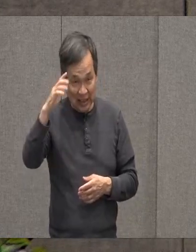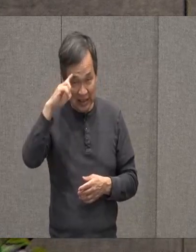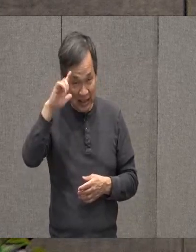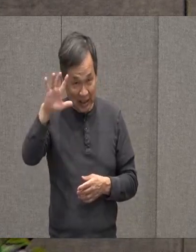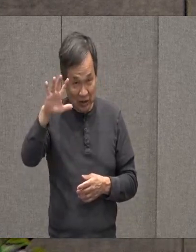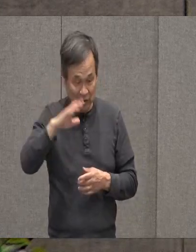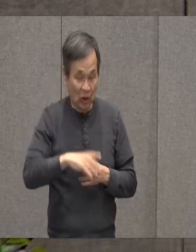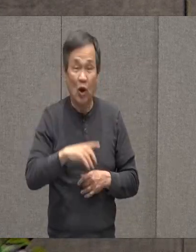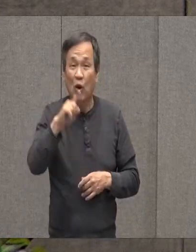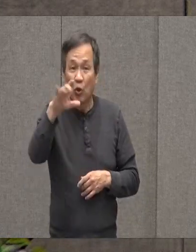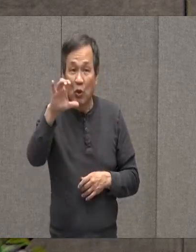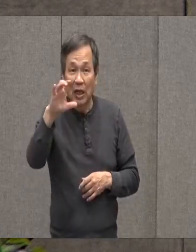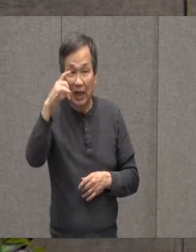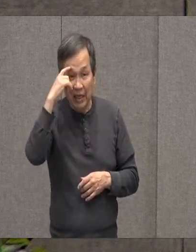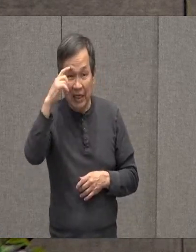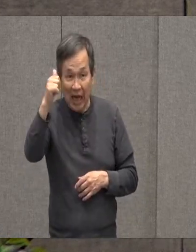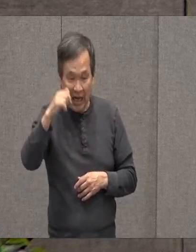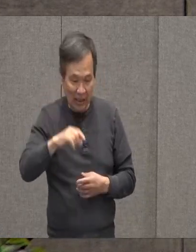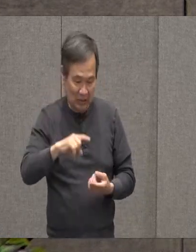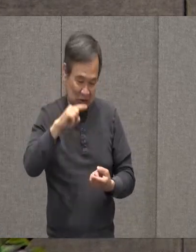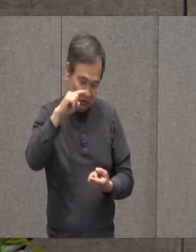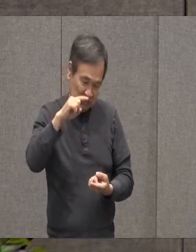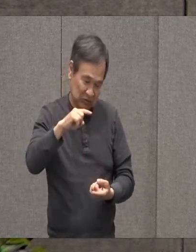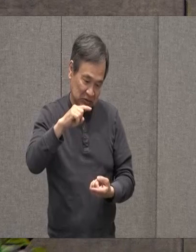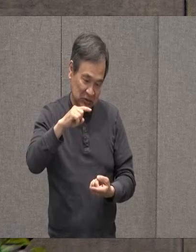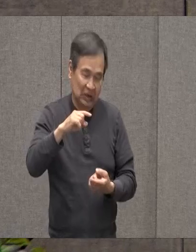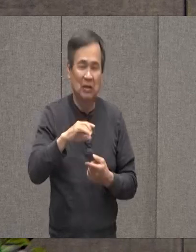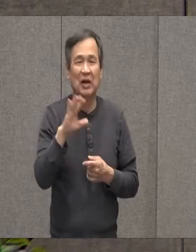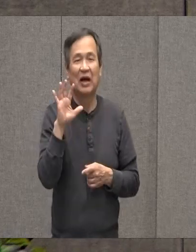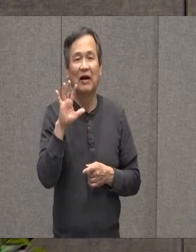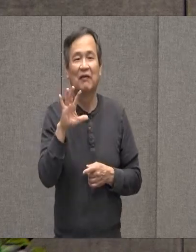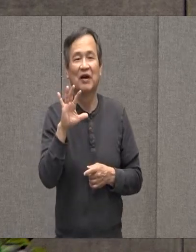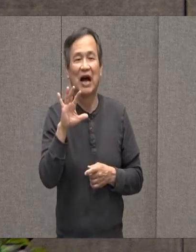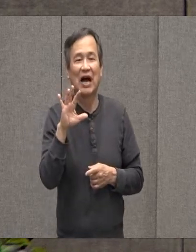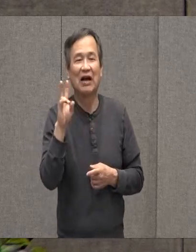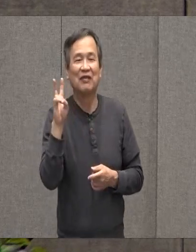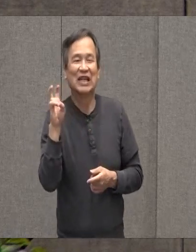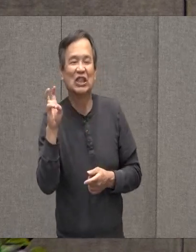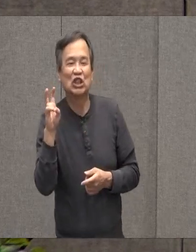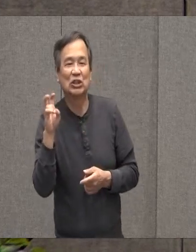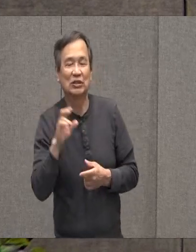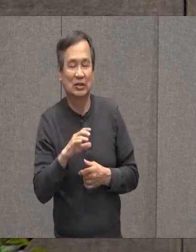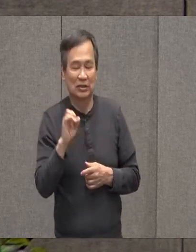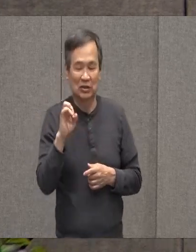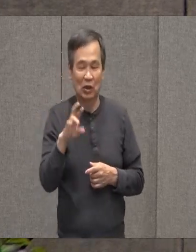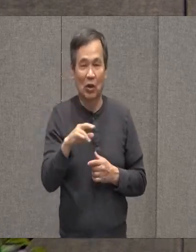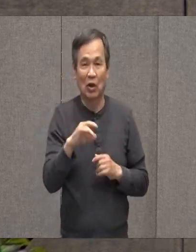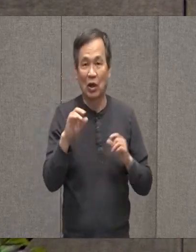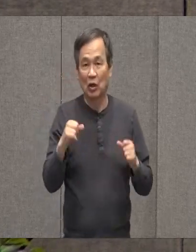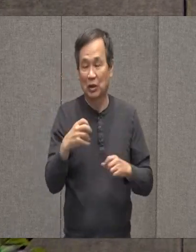which would stack up to just a little over five inches. Or we could receive our ten dollars